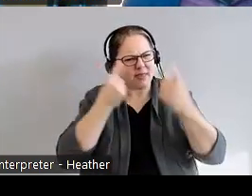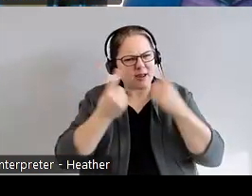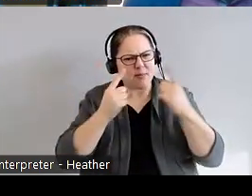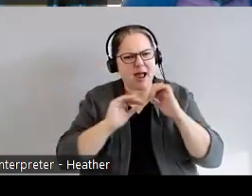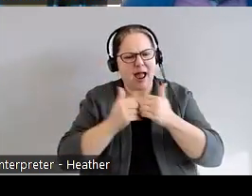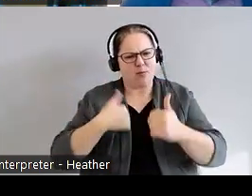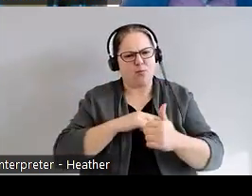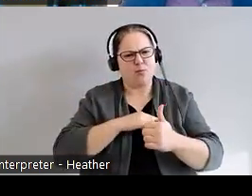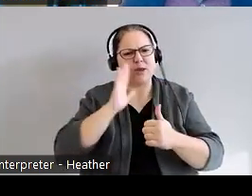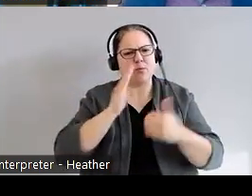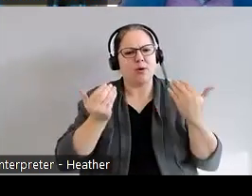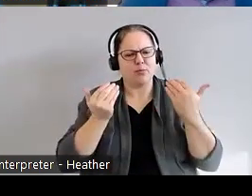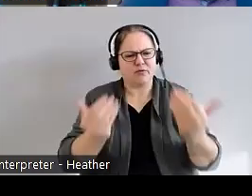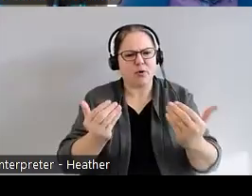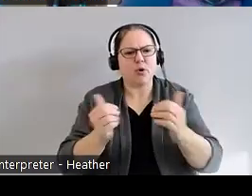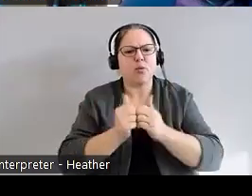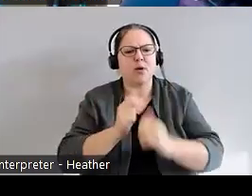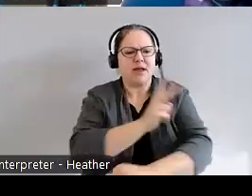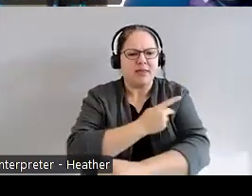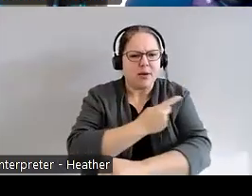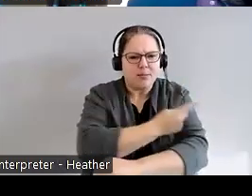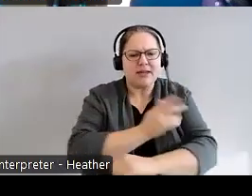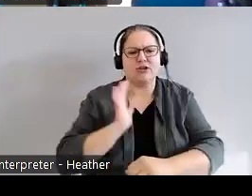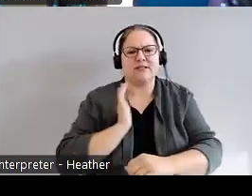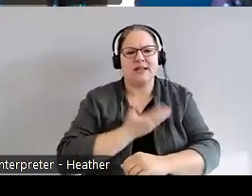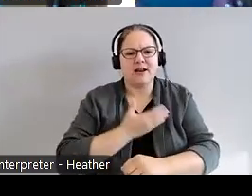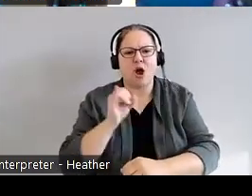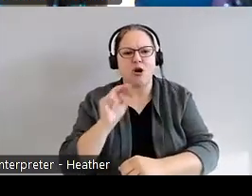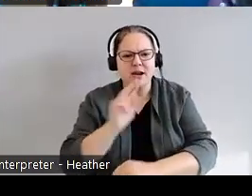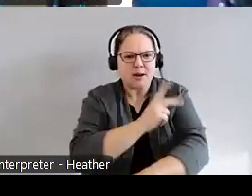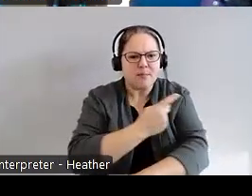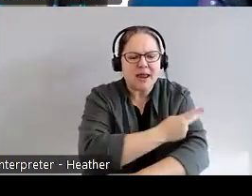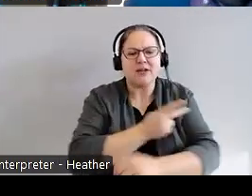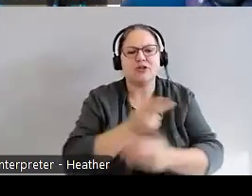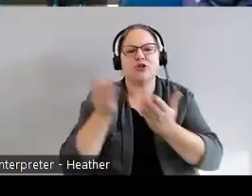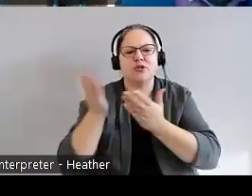in dealing with uh patients and our inpatient services who suffer from aggressive and violent